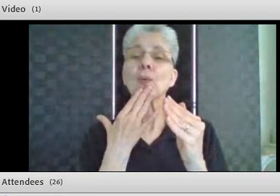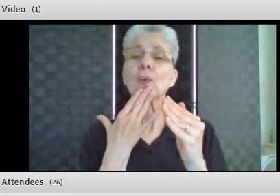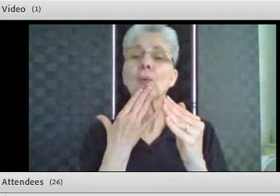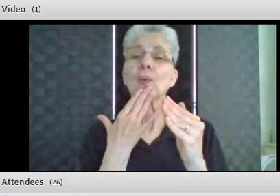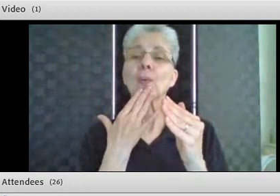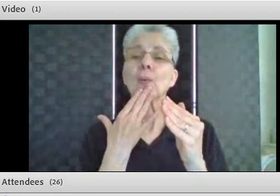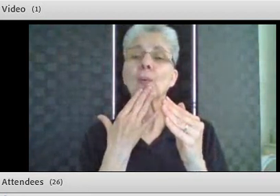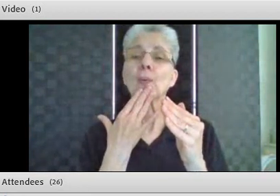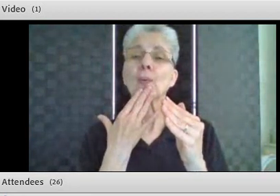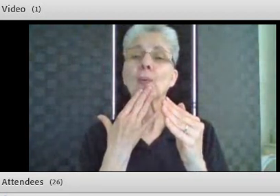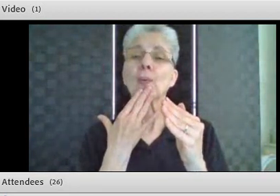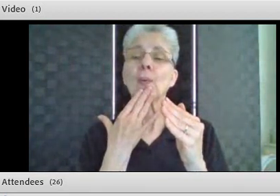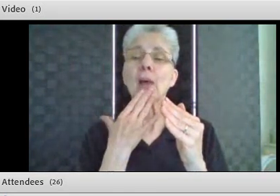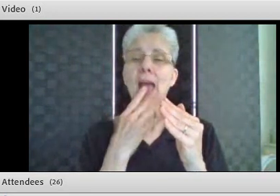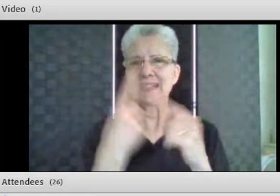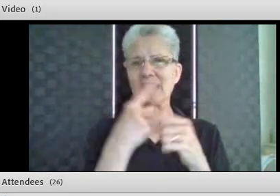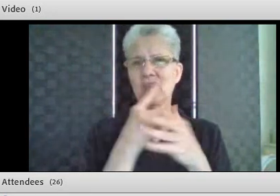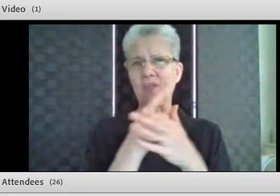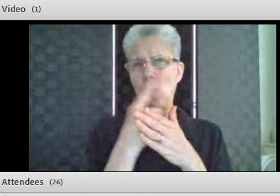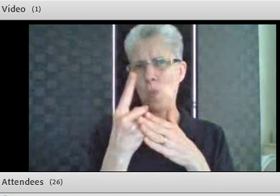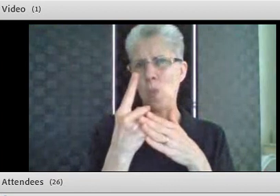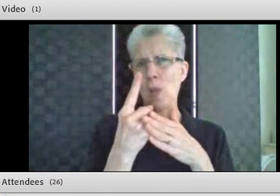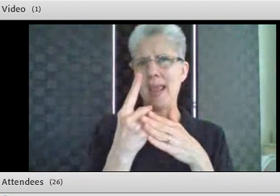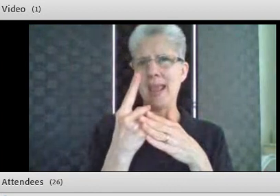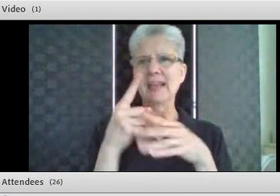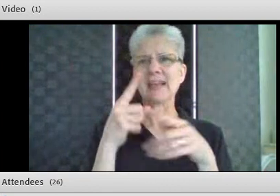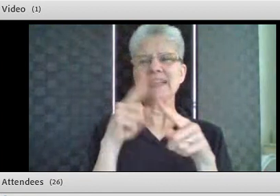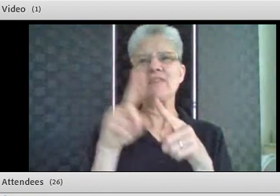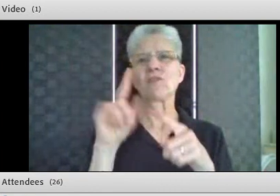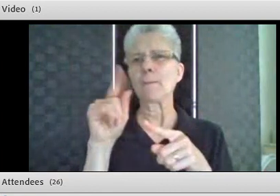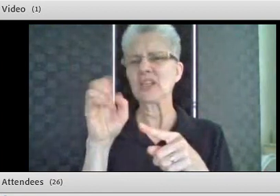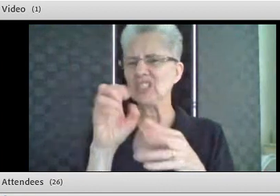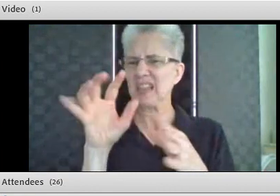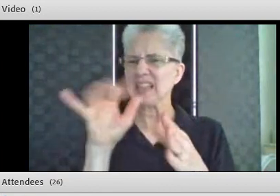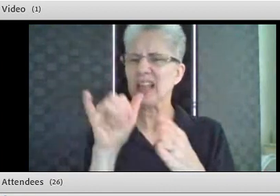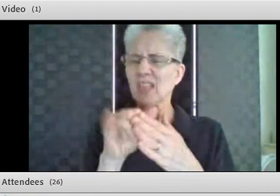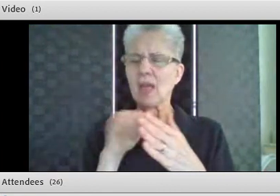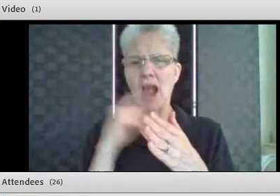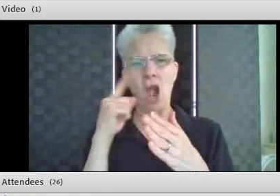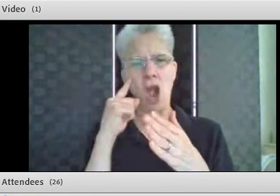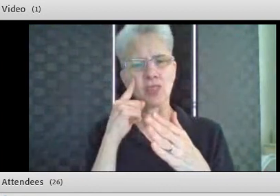Me personally, I see letters and numbers in color